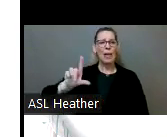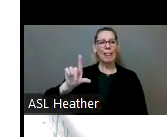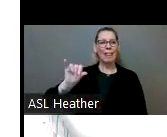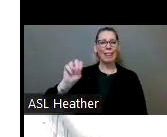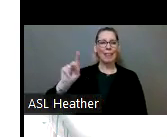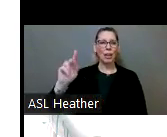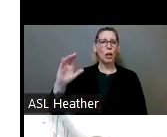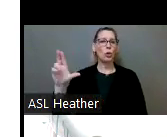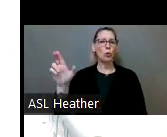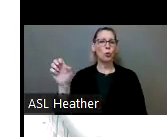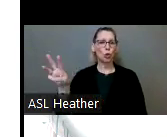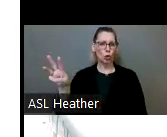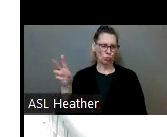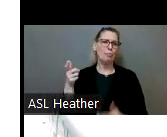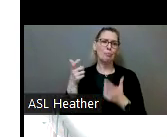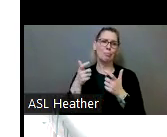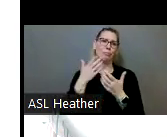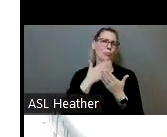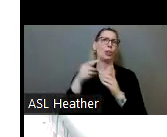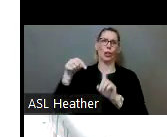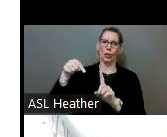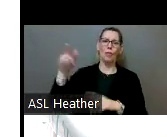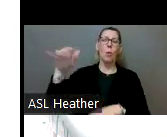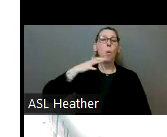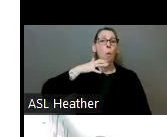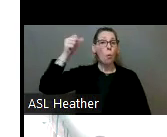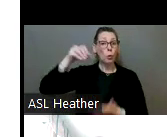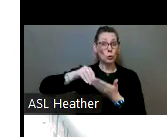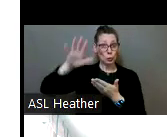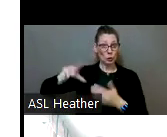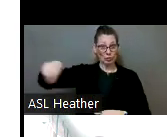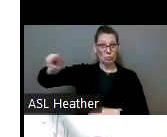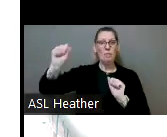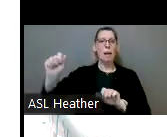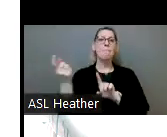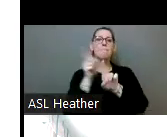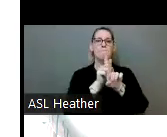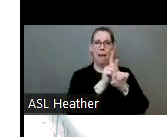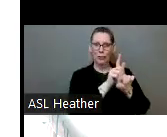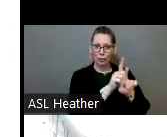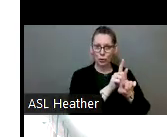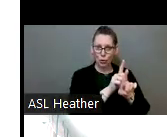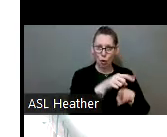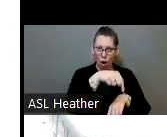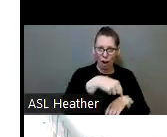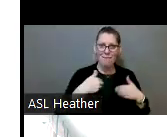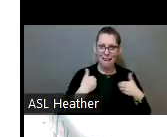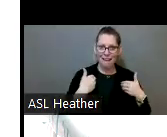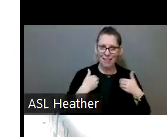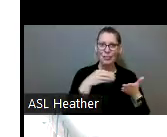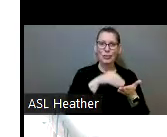of a program where students, older students are able to mentor younger students. They're